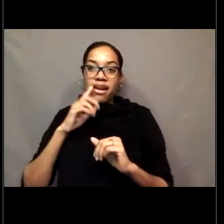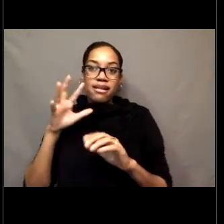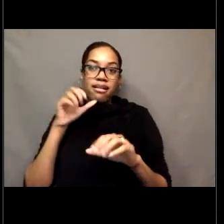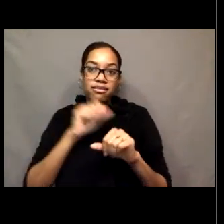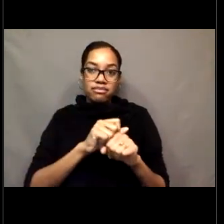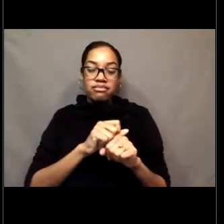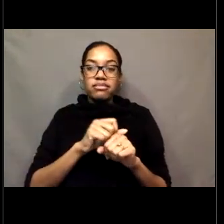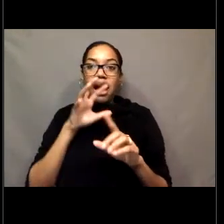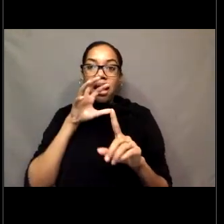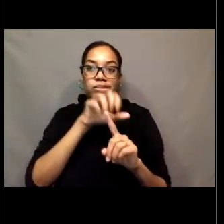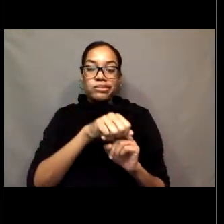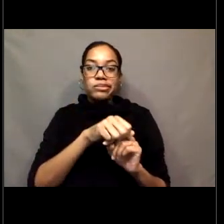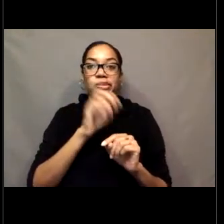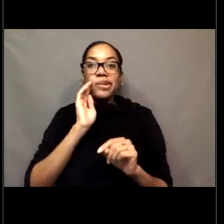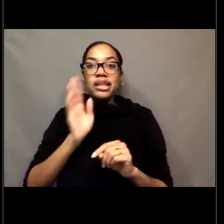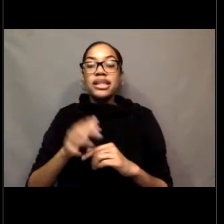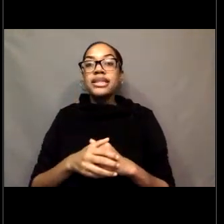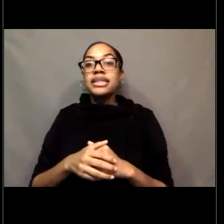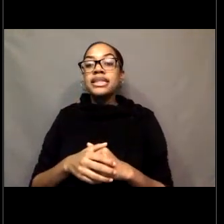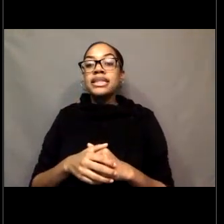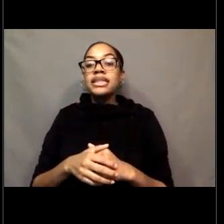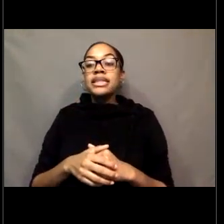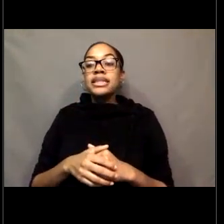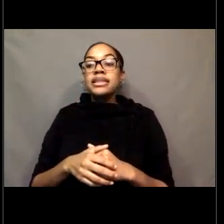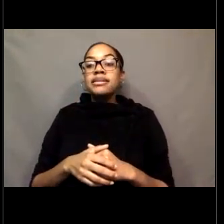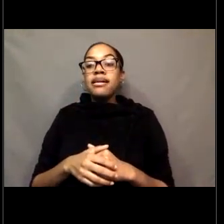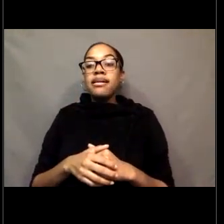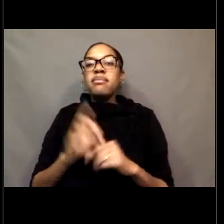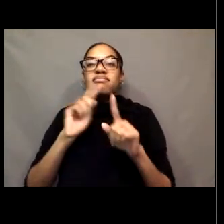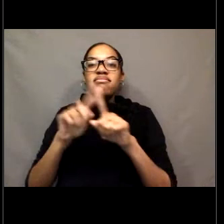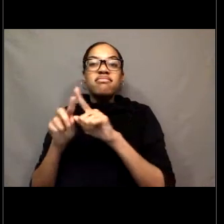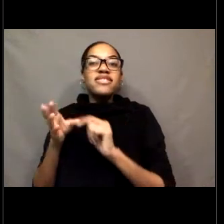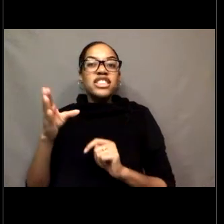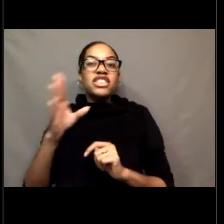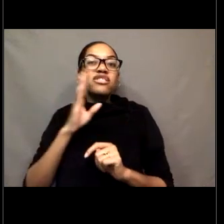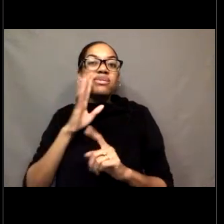and there's a variety of other fish that eat abalone. And then as they get bigger they become, you know, their shell is harder,